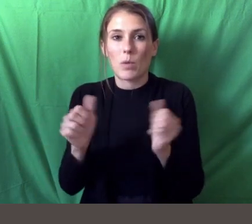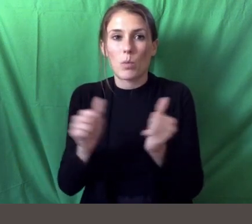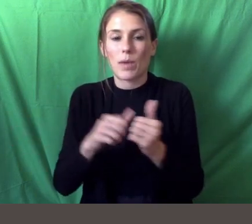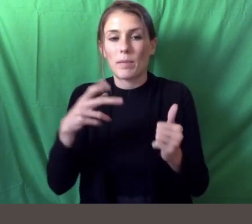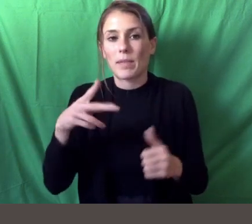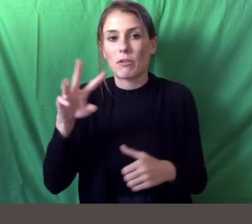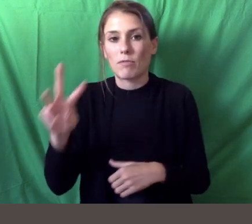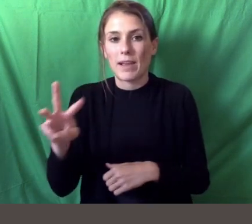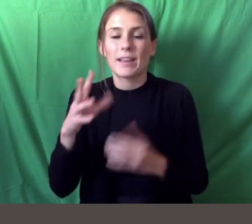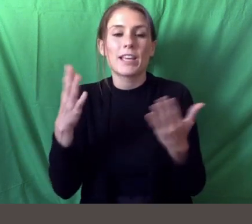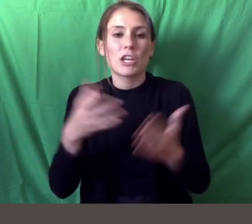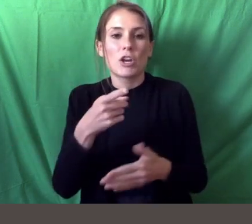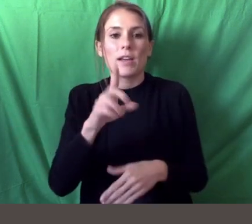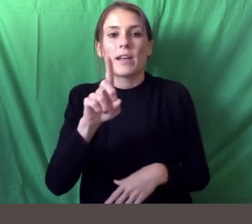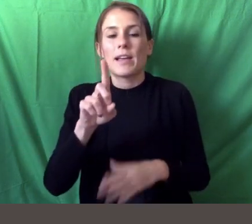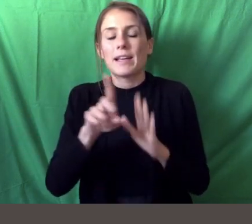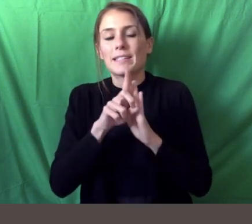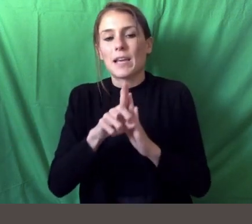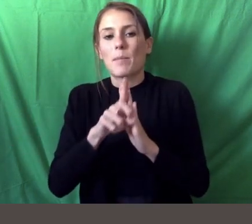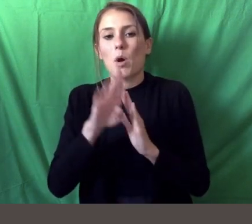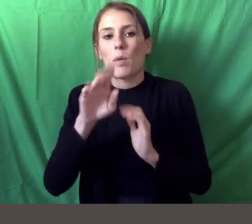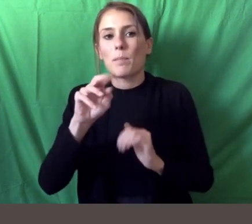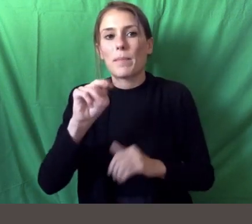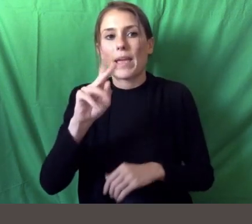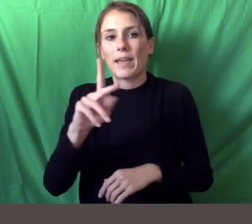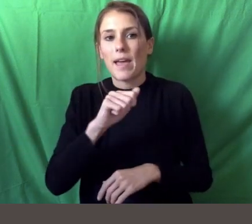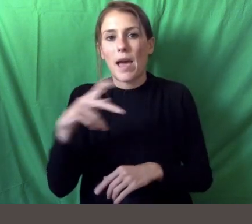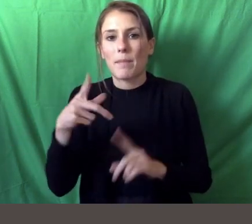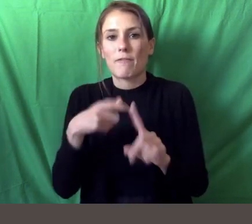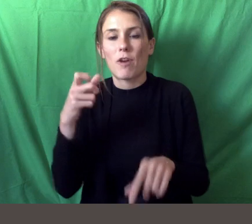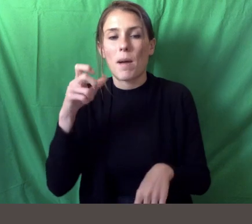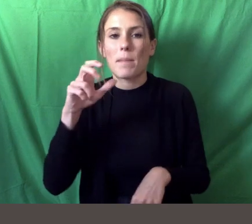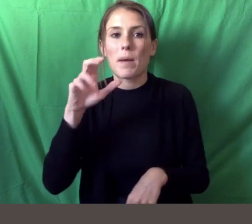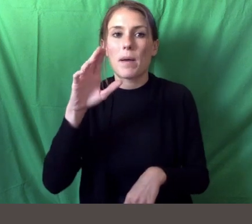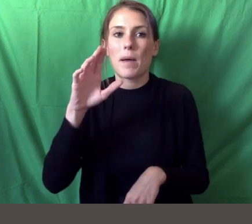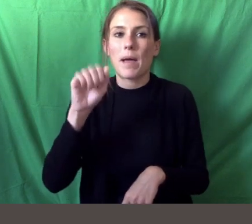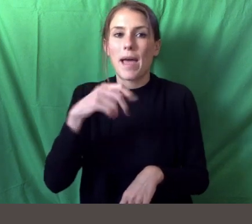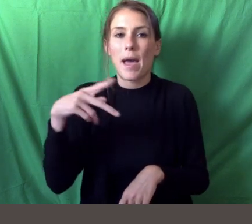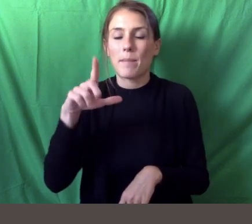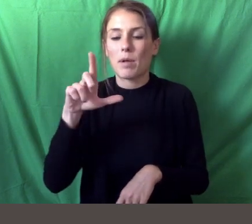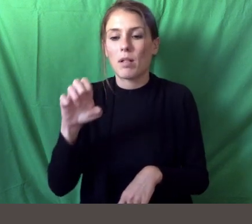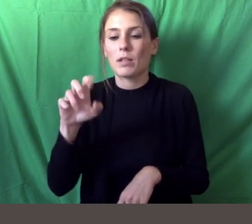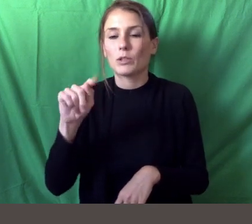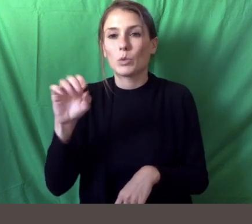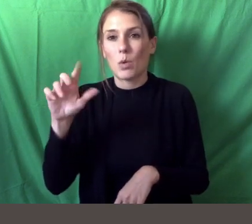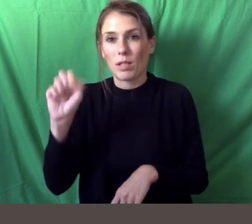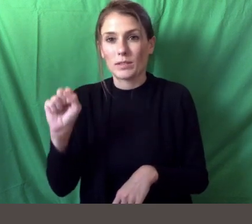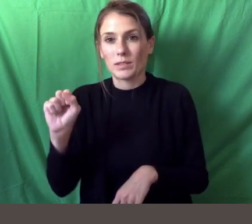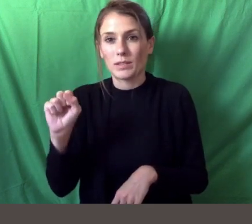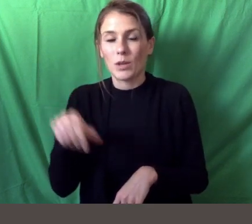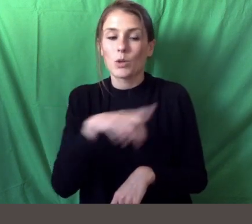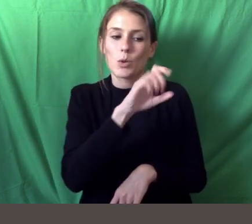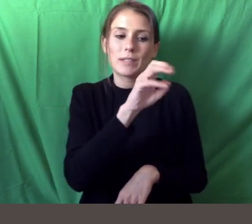Here is a demo bank app from Applitools, hosted at demo.applitools.com.